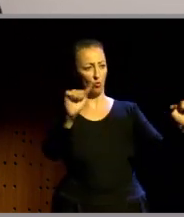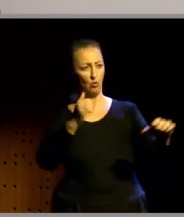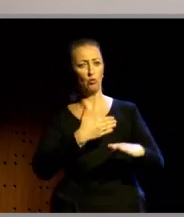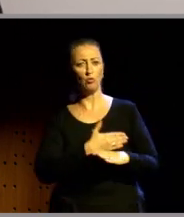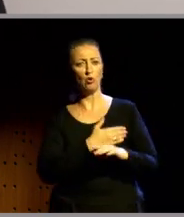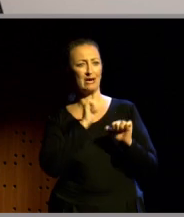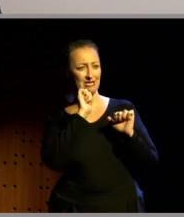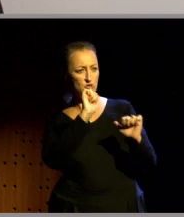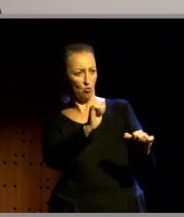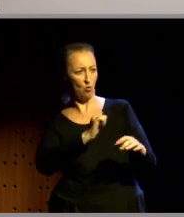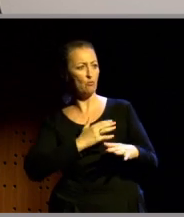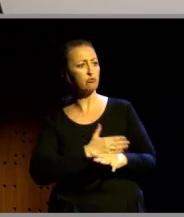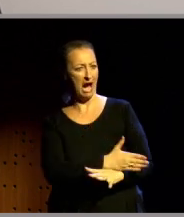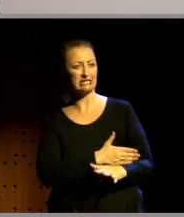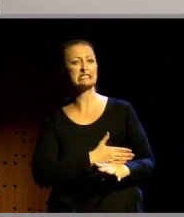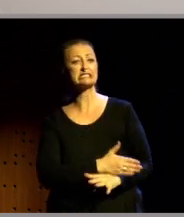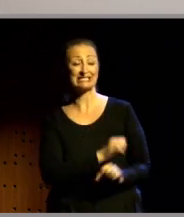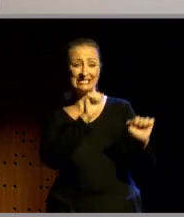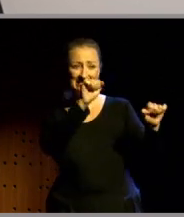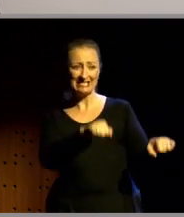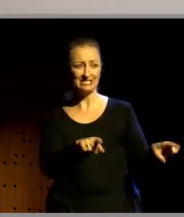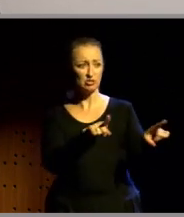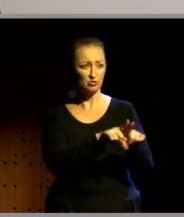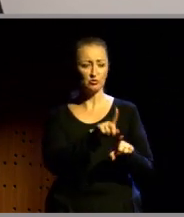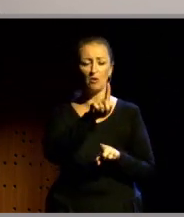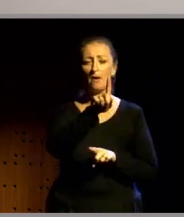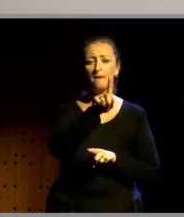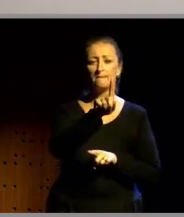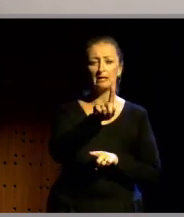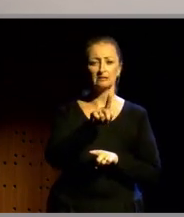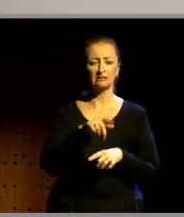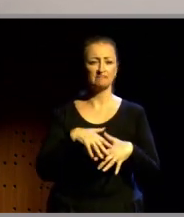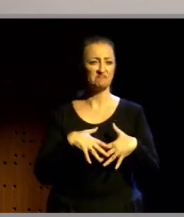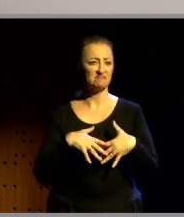but also everything that is possible and uniquely and distinctively